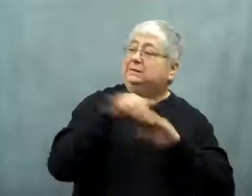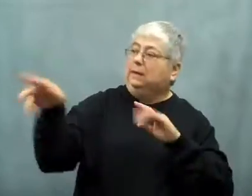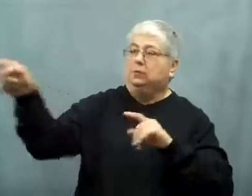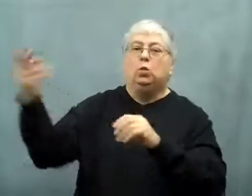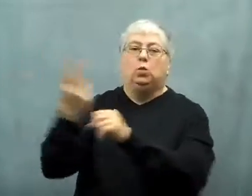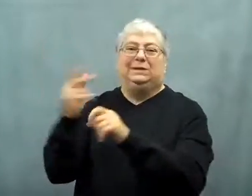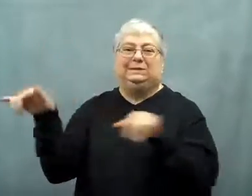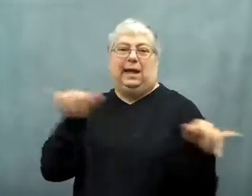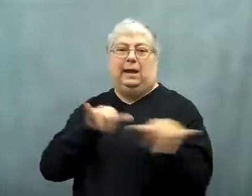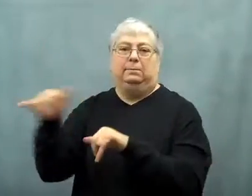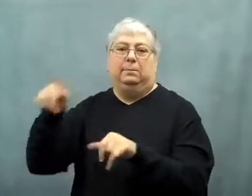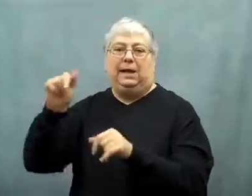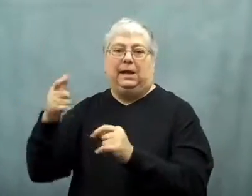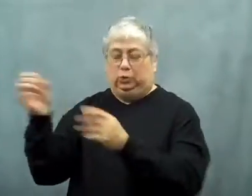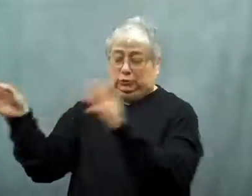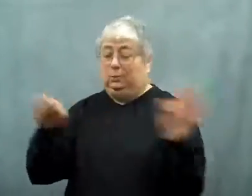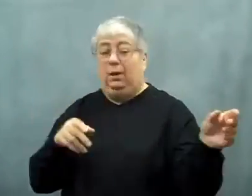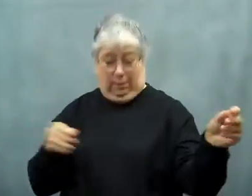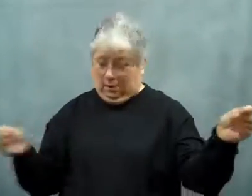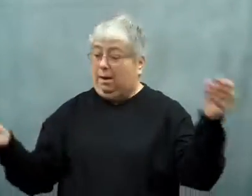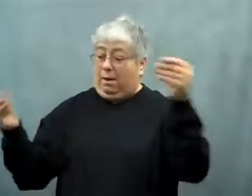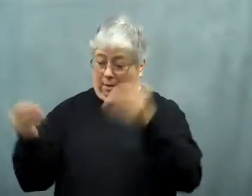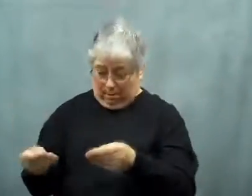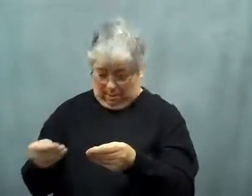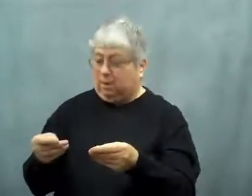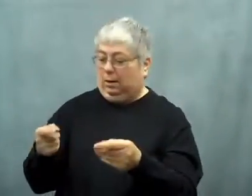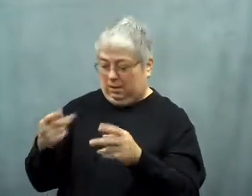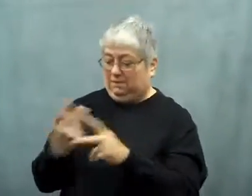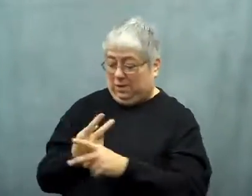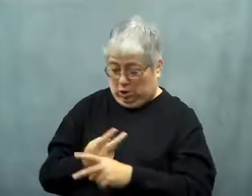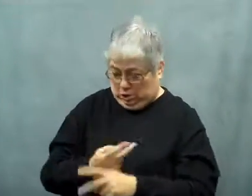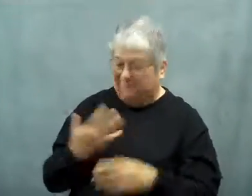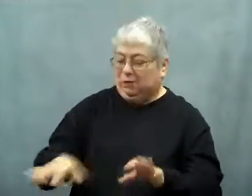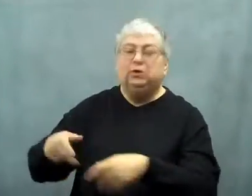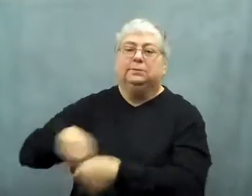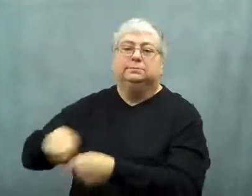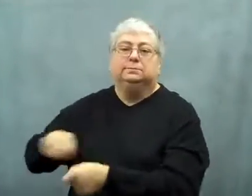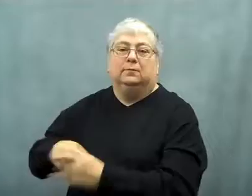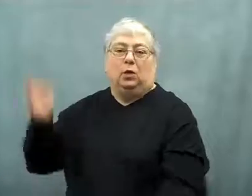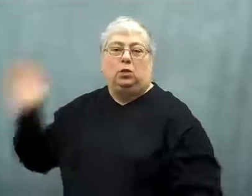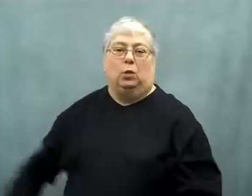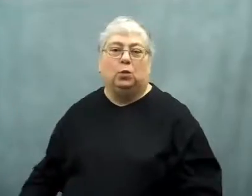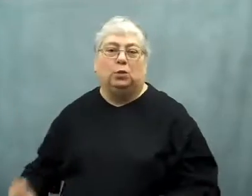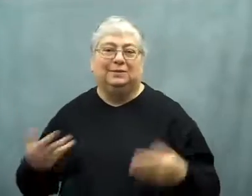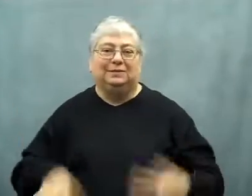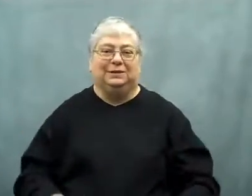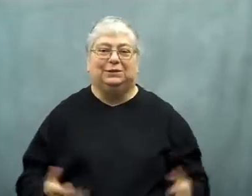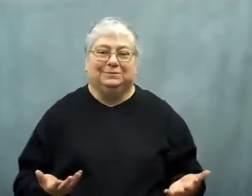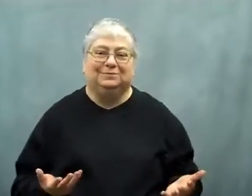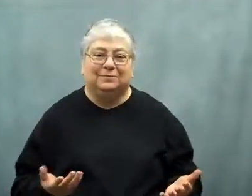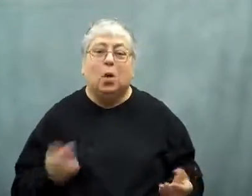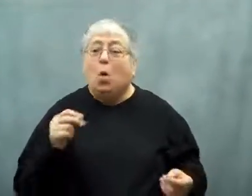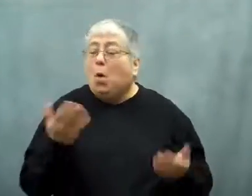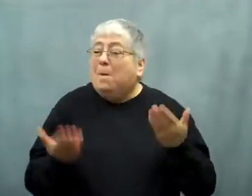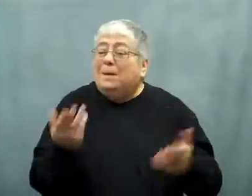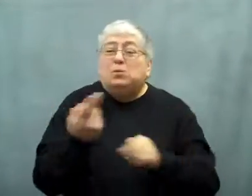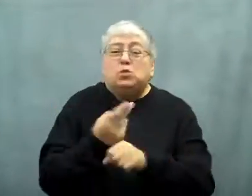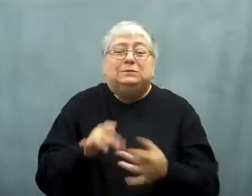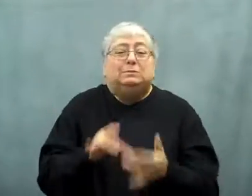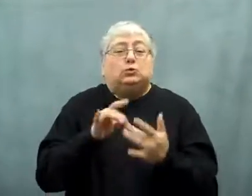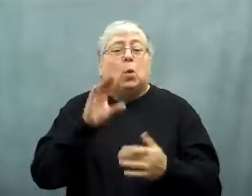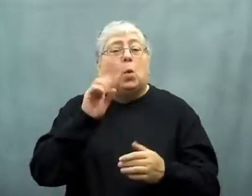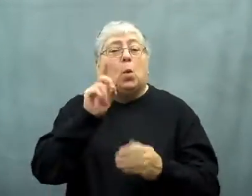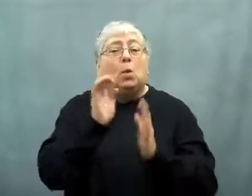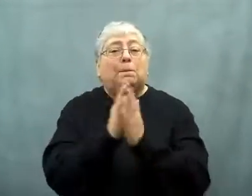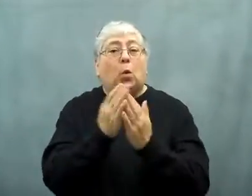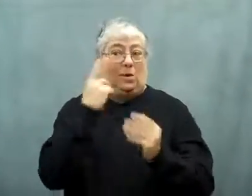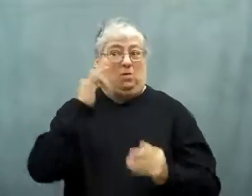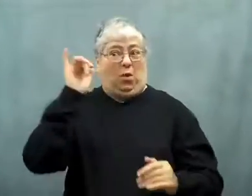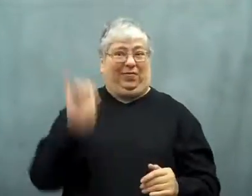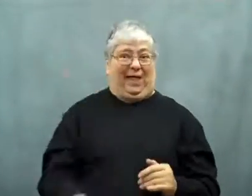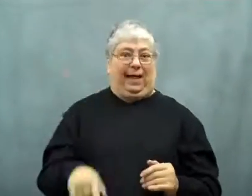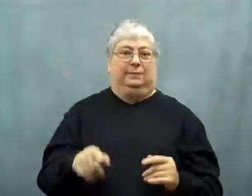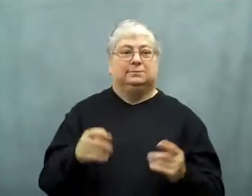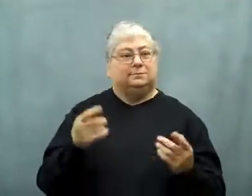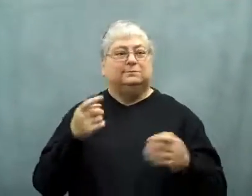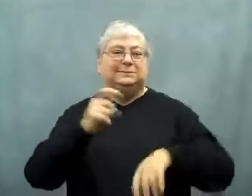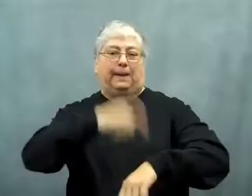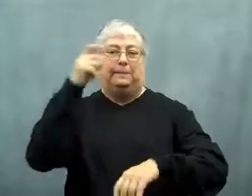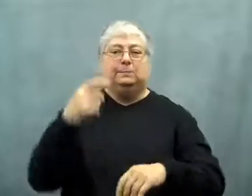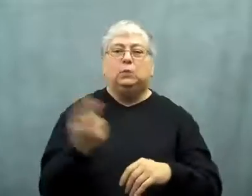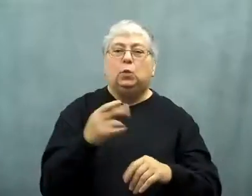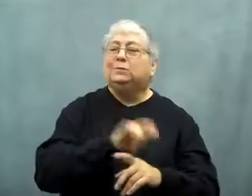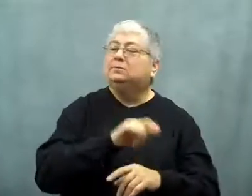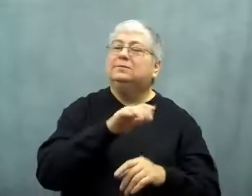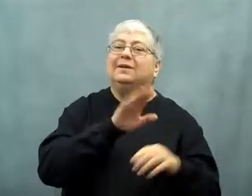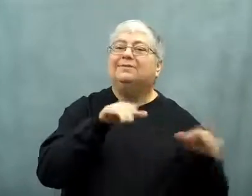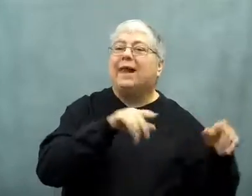The recipient would use the same page in his book and destroy it after decoding.